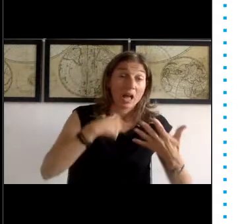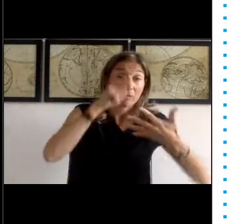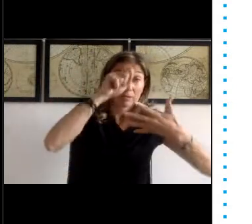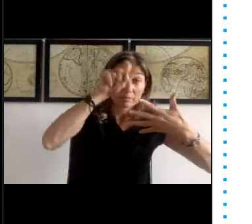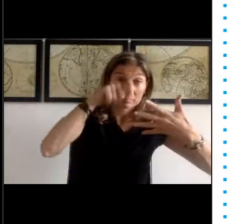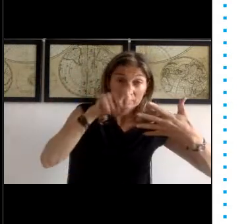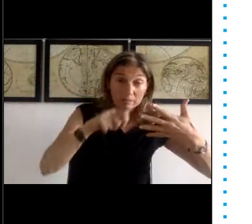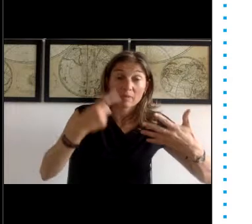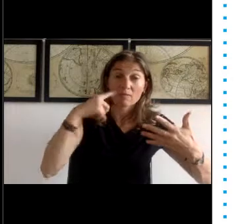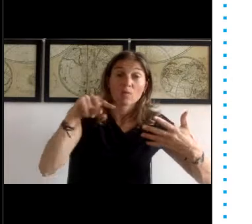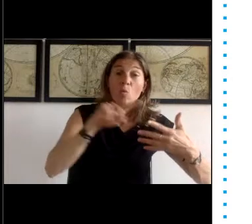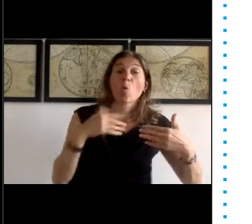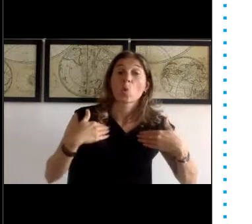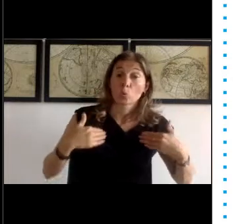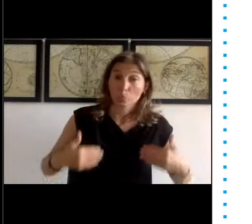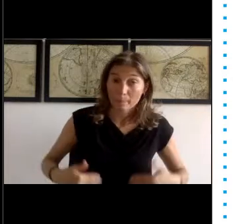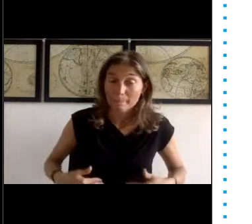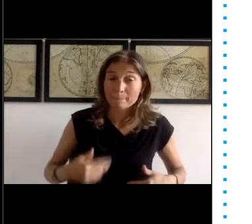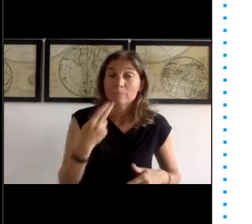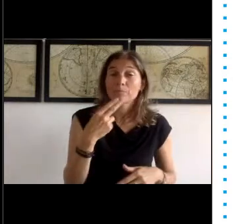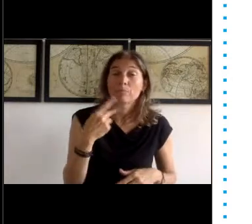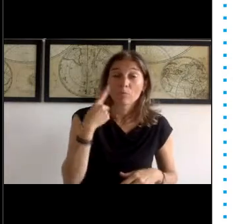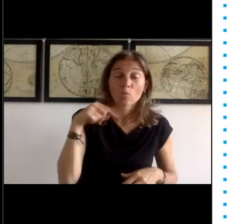So, that's all I can say, actually.